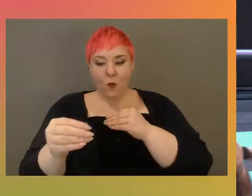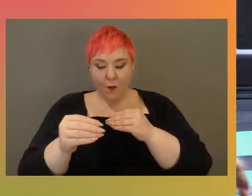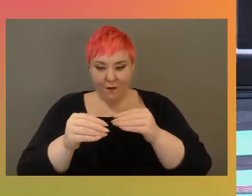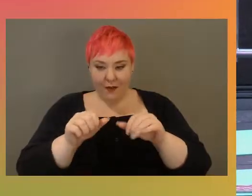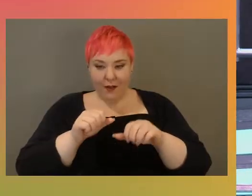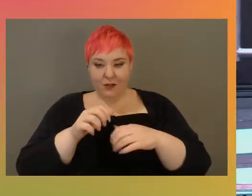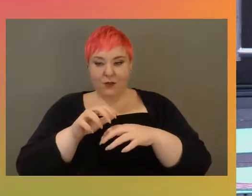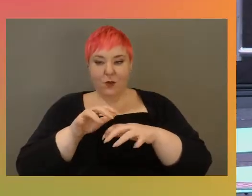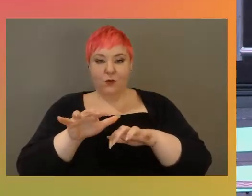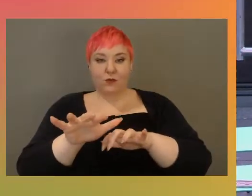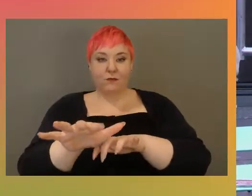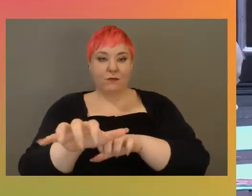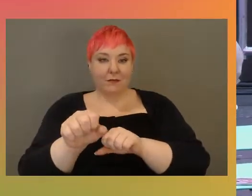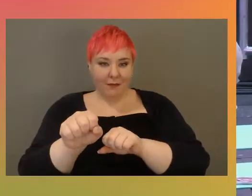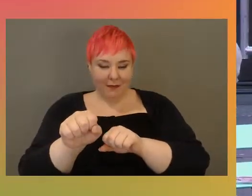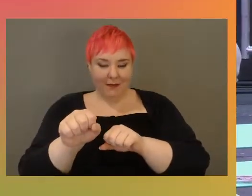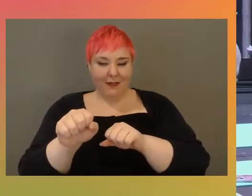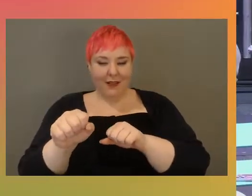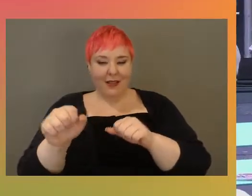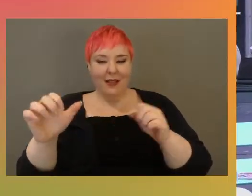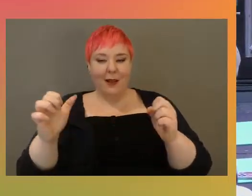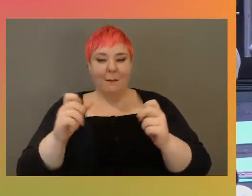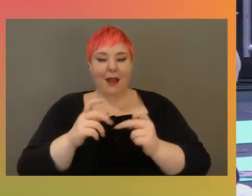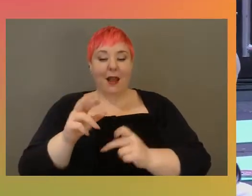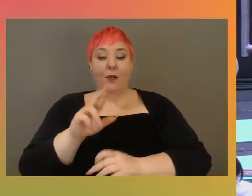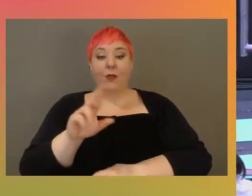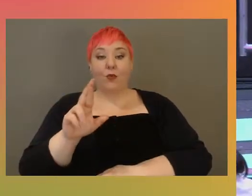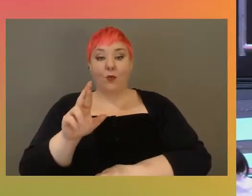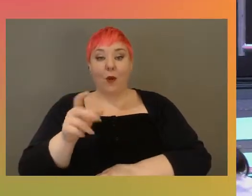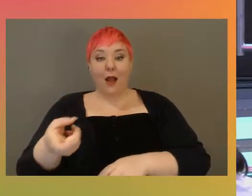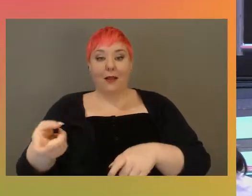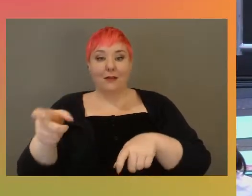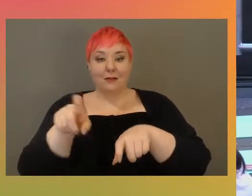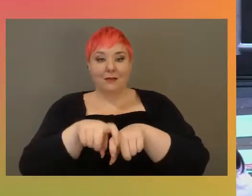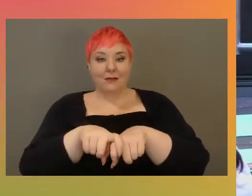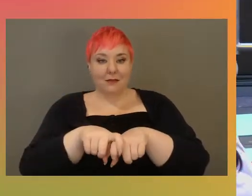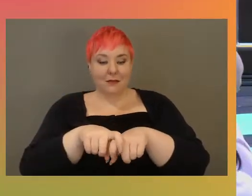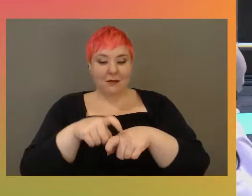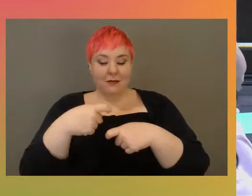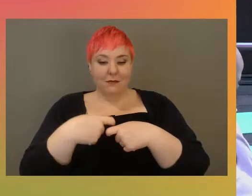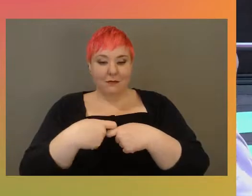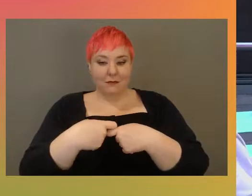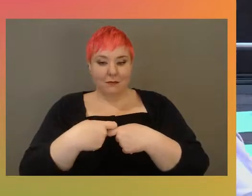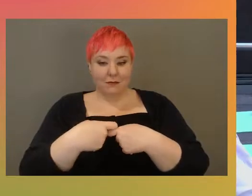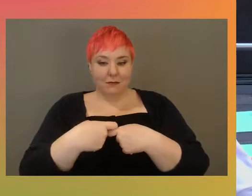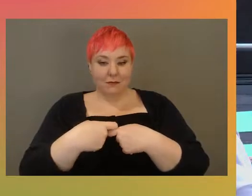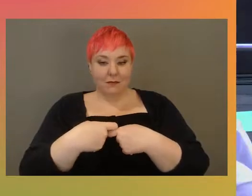THE MAIN LAND OF NEW YORK. GO, MOVE, AND THEN COME BACK